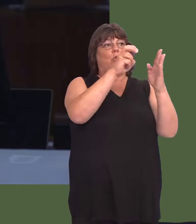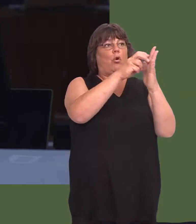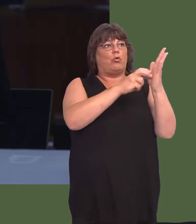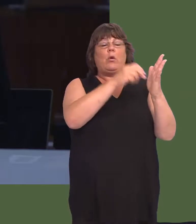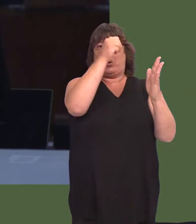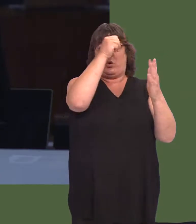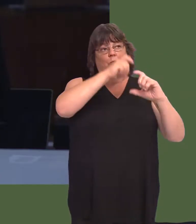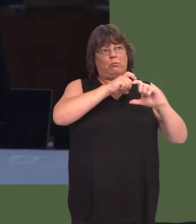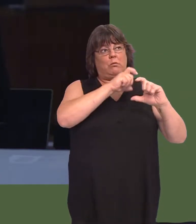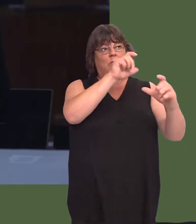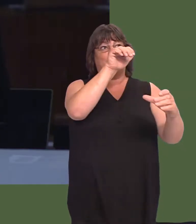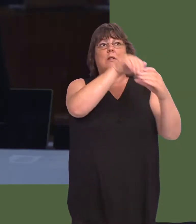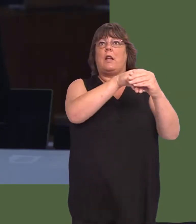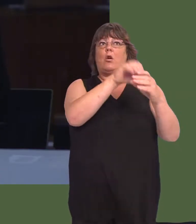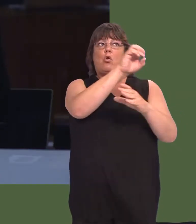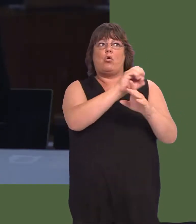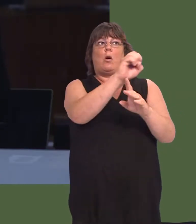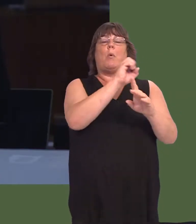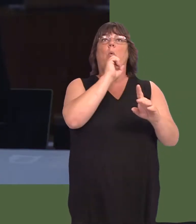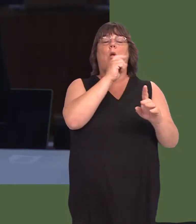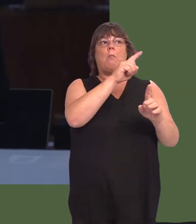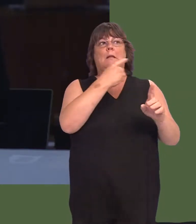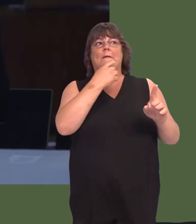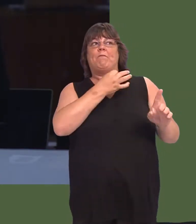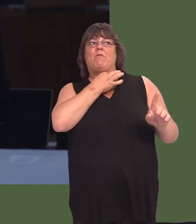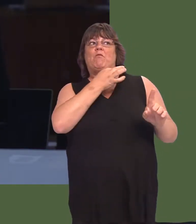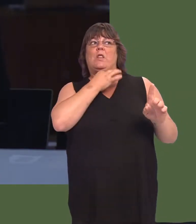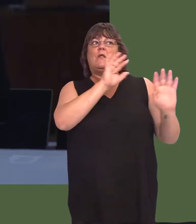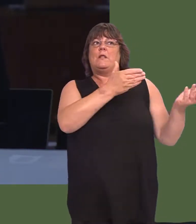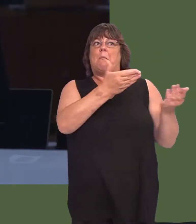has pre-empted the potential risk to supply chains as a result of Brexit.